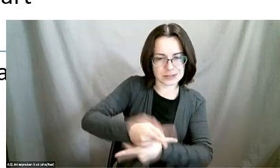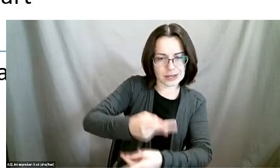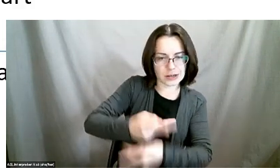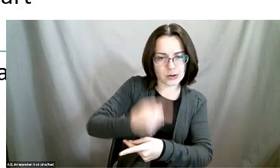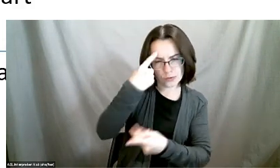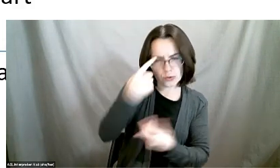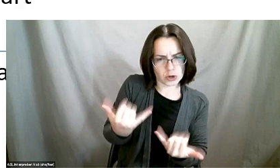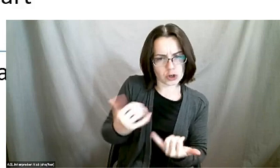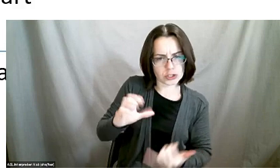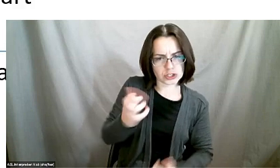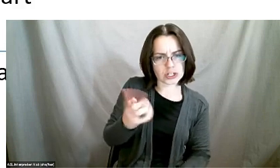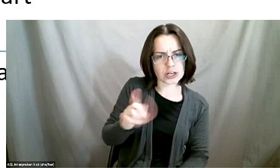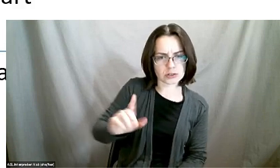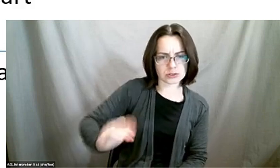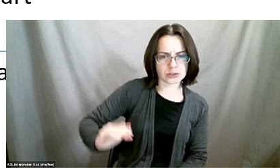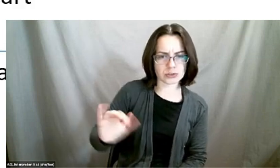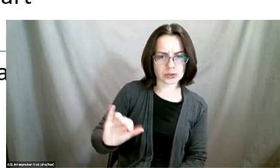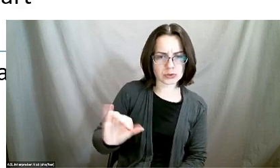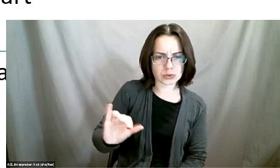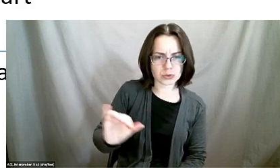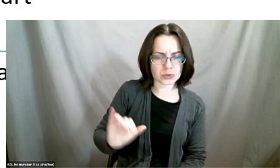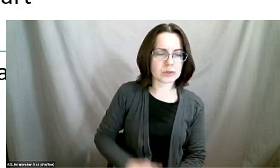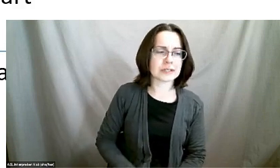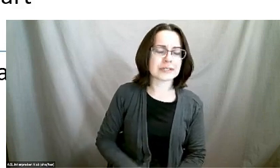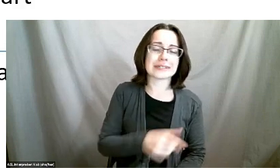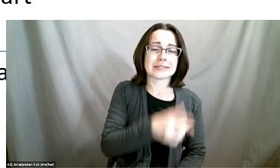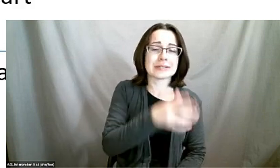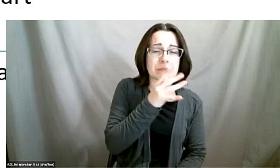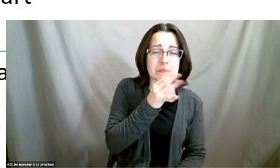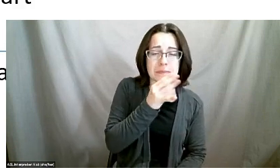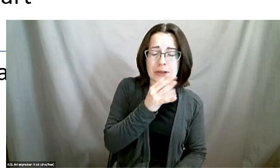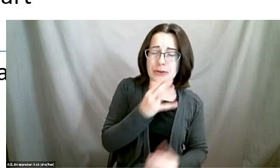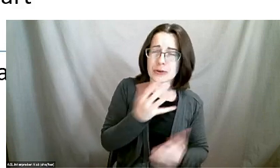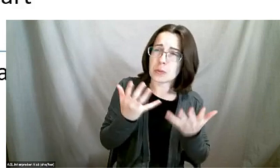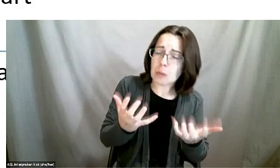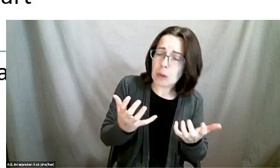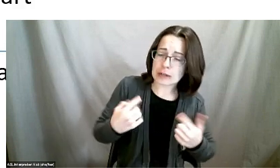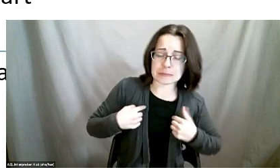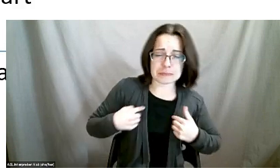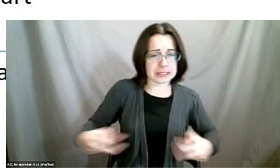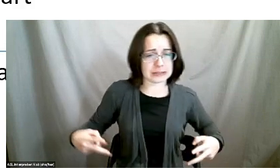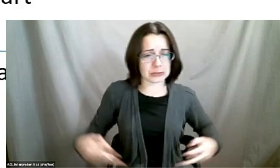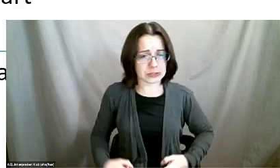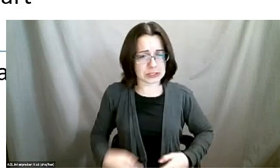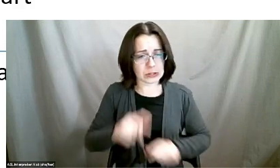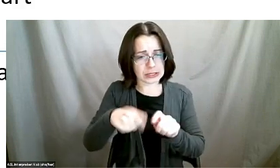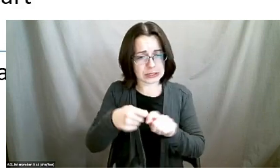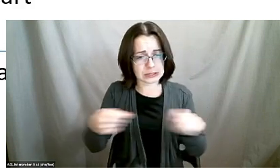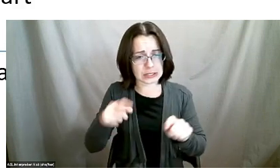Her mother desperately wanted me to tie her tubes. She requested that her mother really